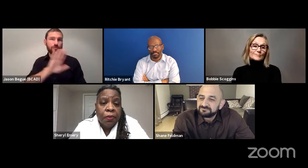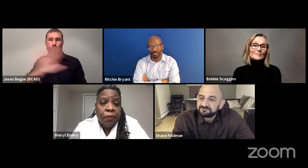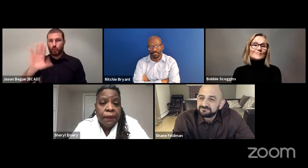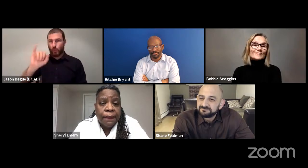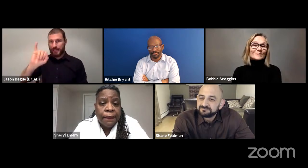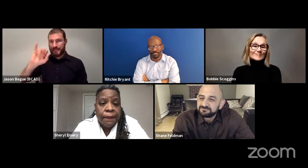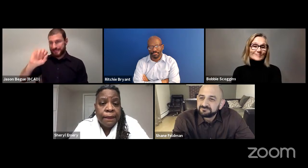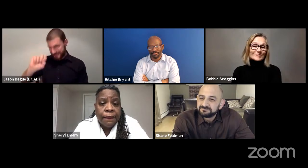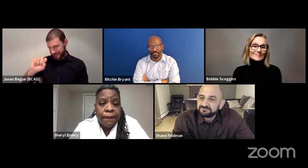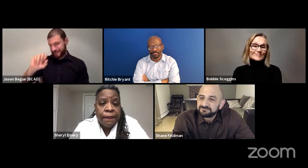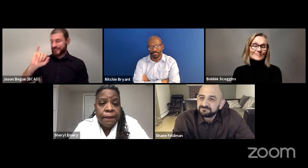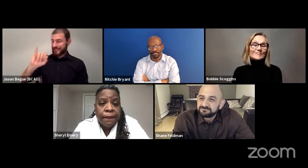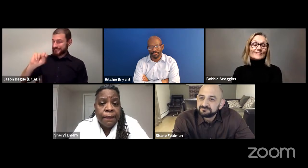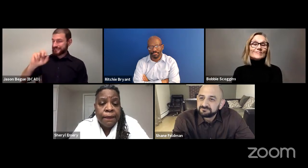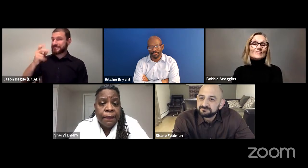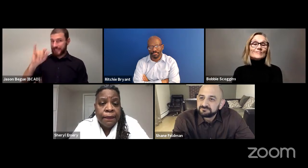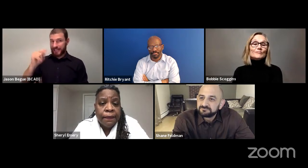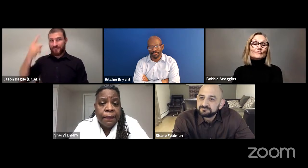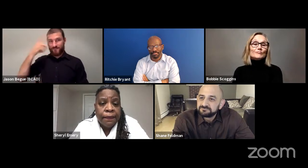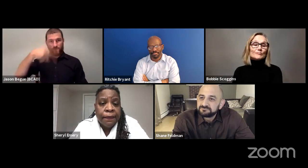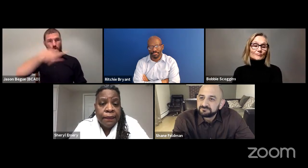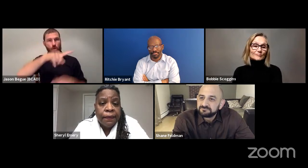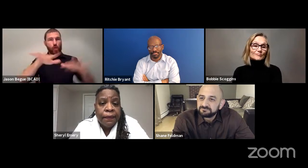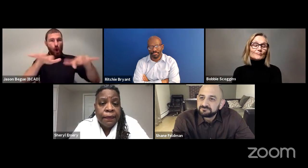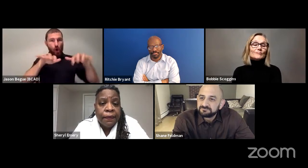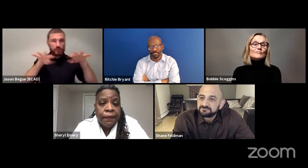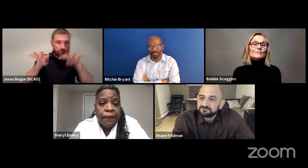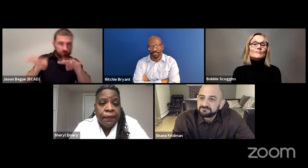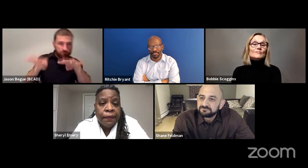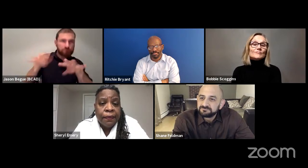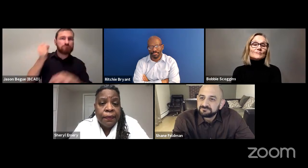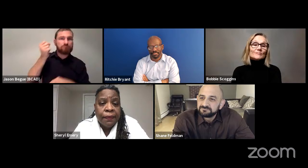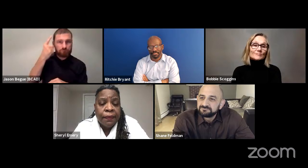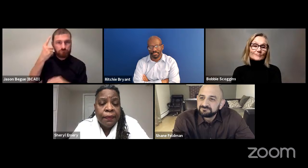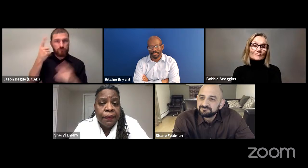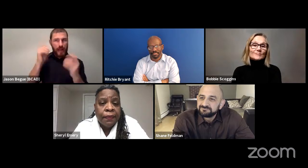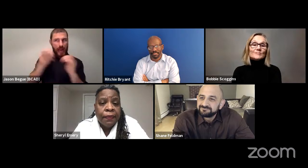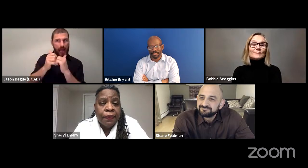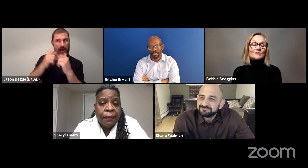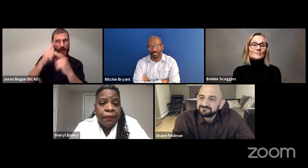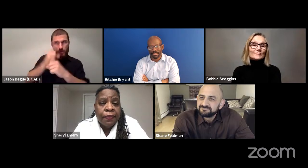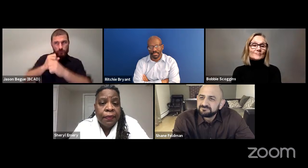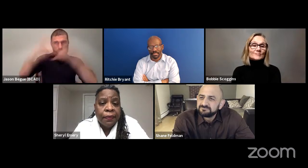of your input and all of your experiences and your insights. For the audience to kind